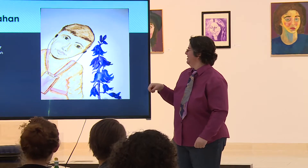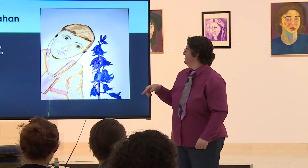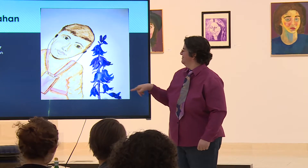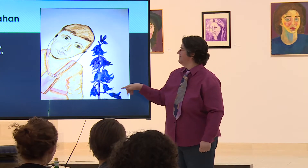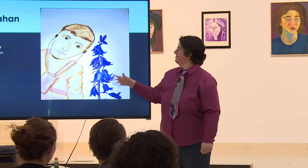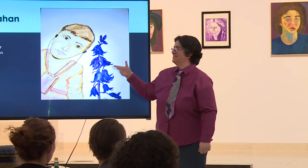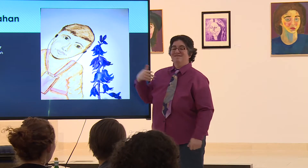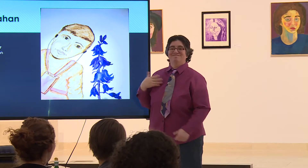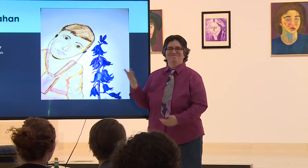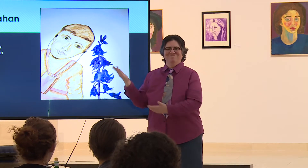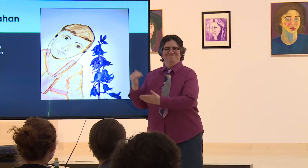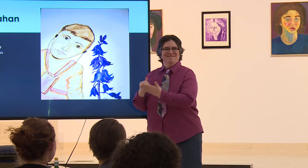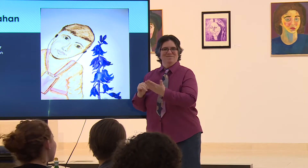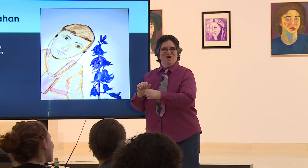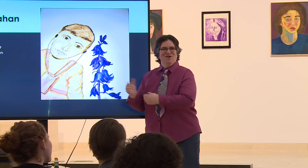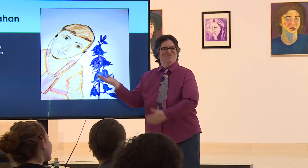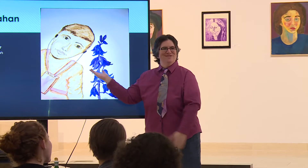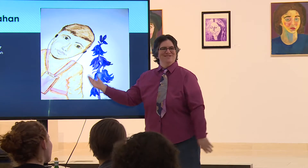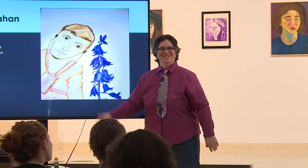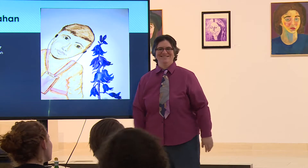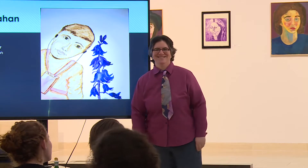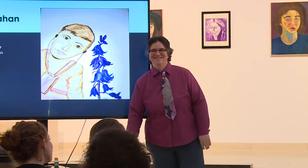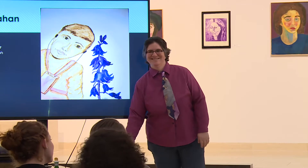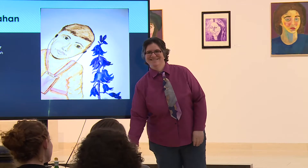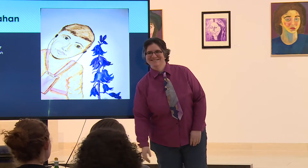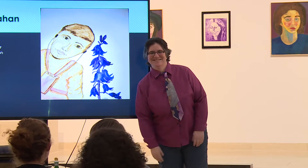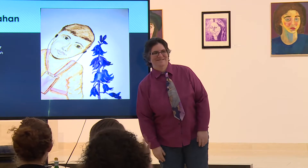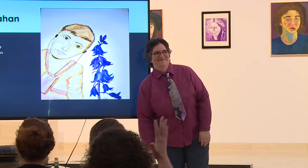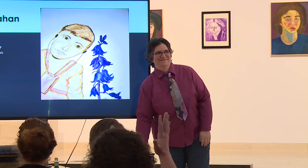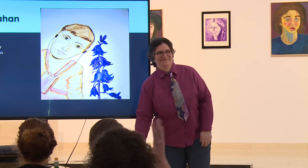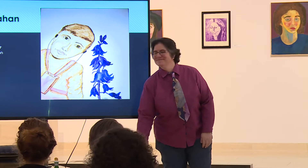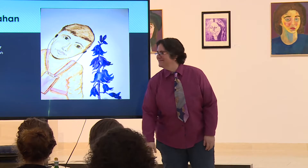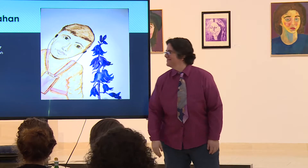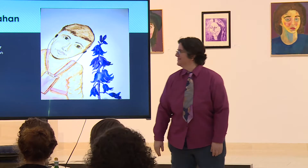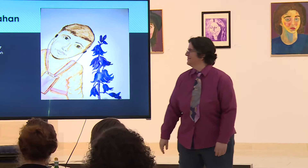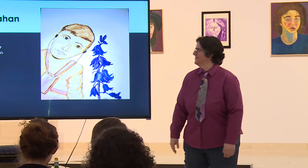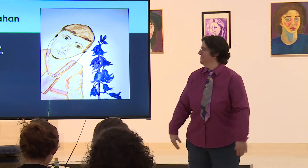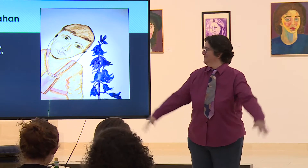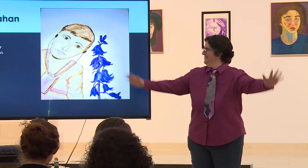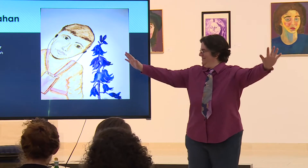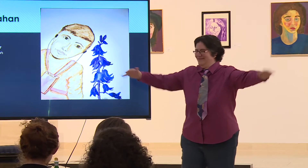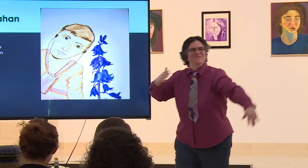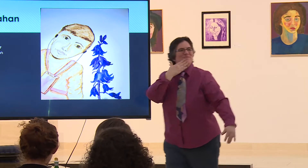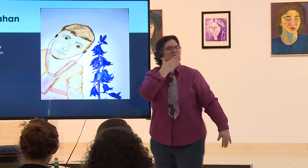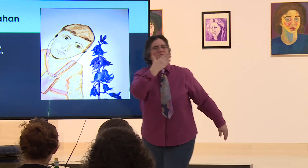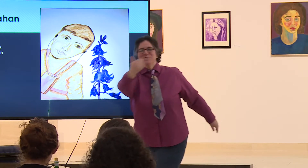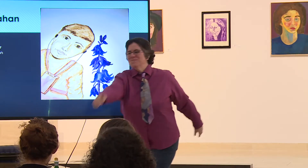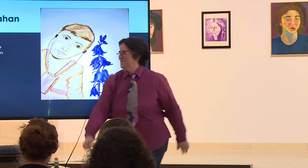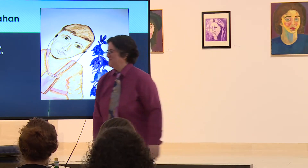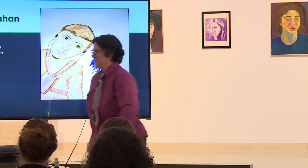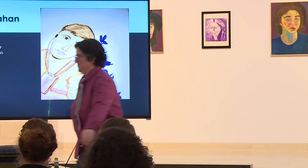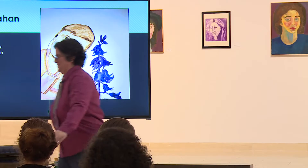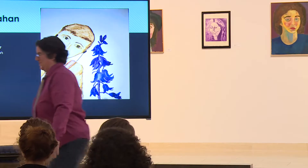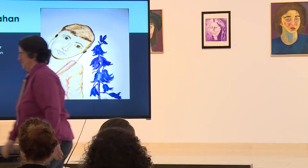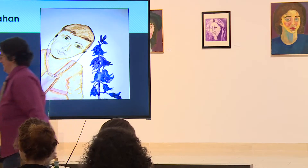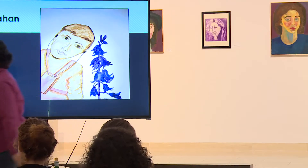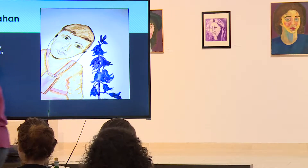in the shape of bells. Do they make a sound, too? So that's my piece. Thanks.